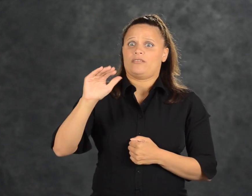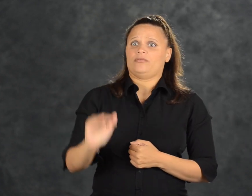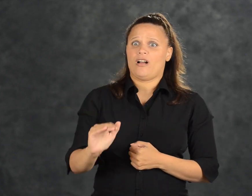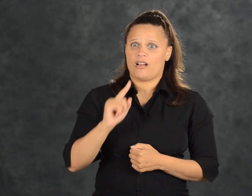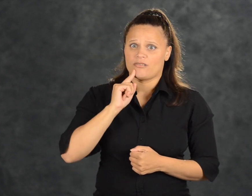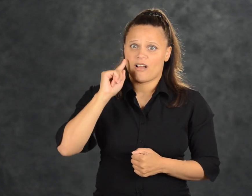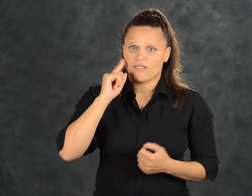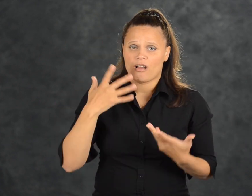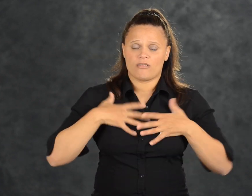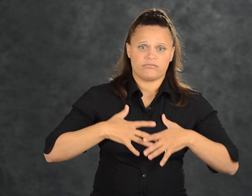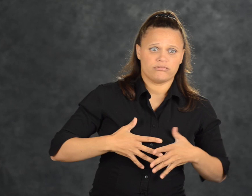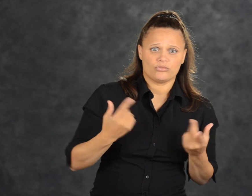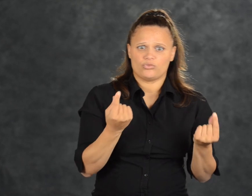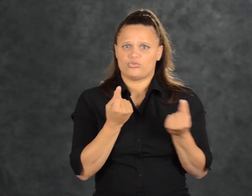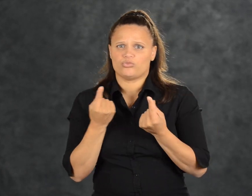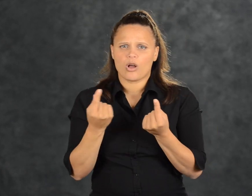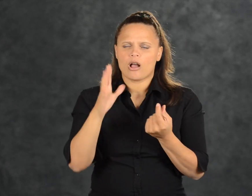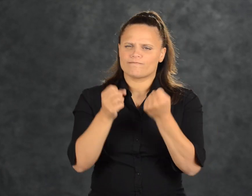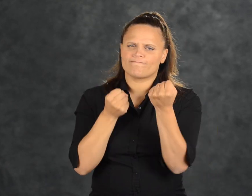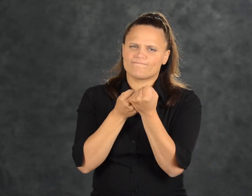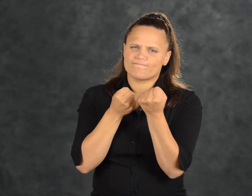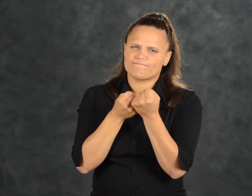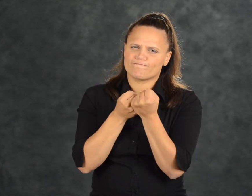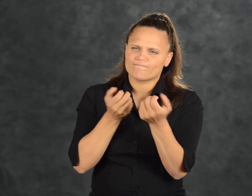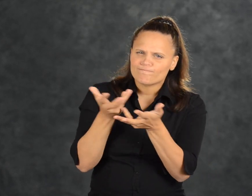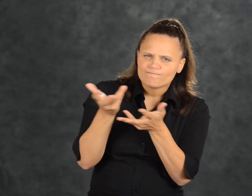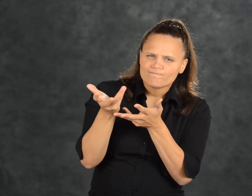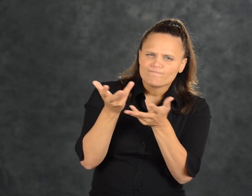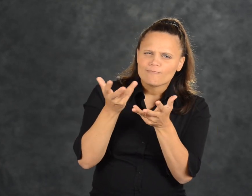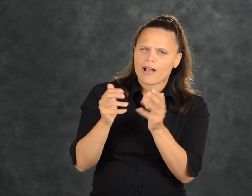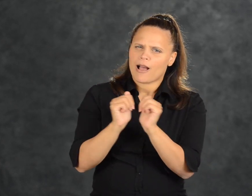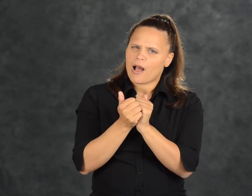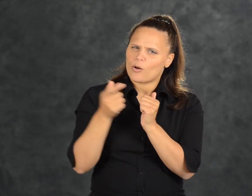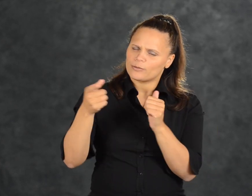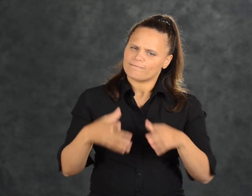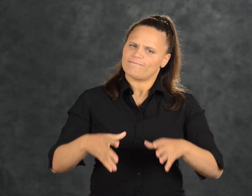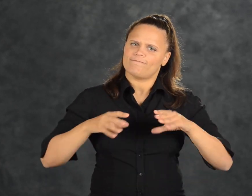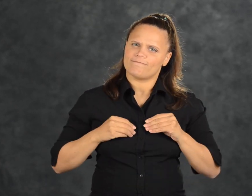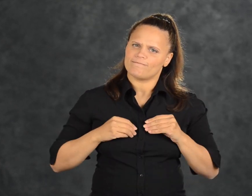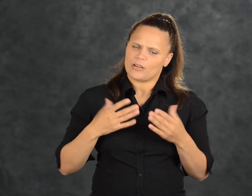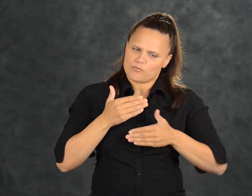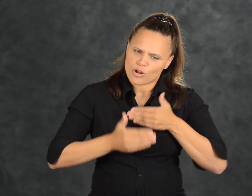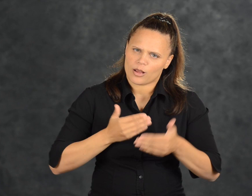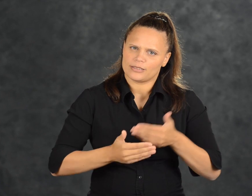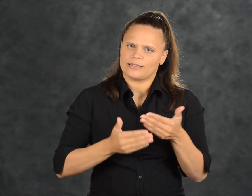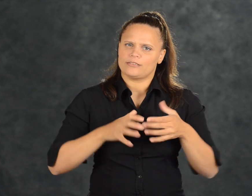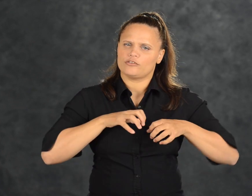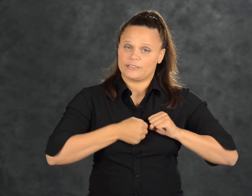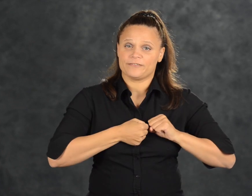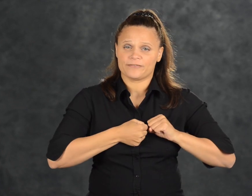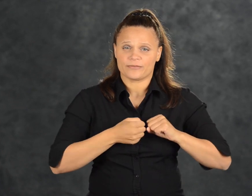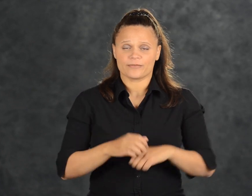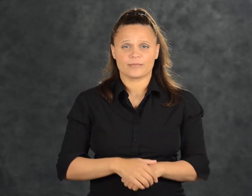Upon discovering their child is deaf, some parents need support as they learn to accept their child's current situation.